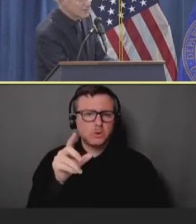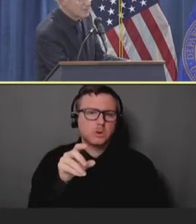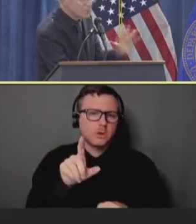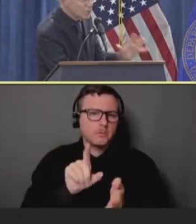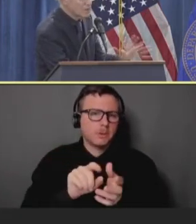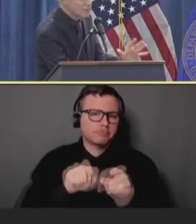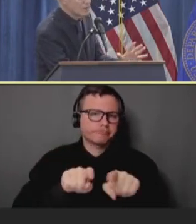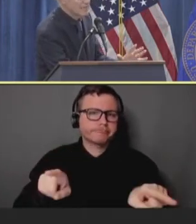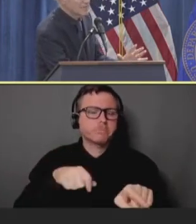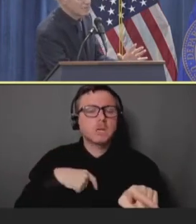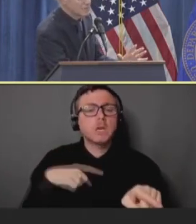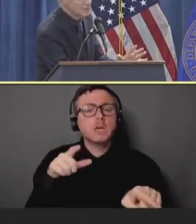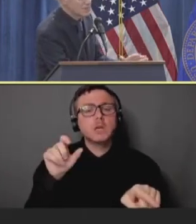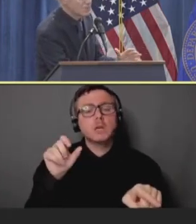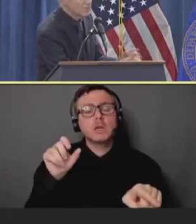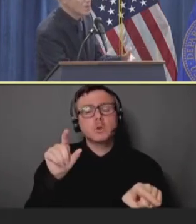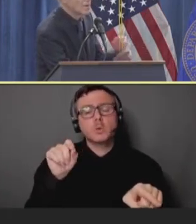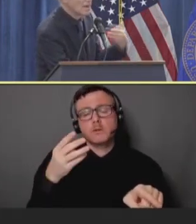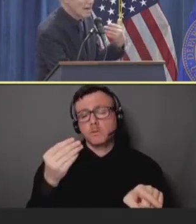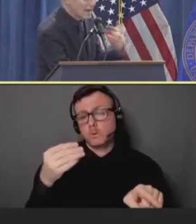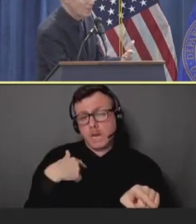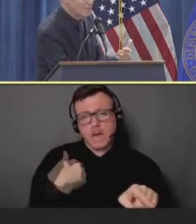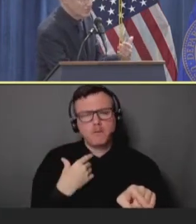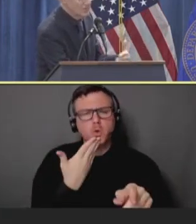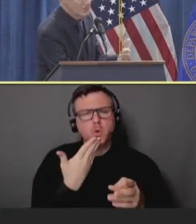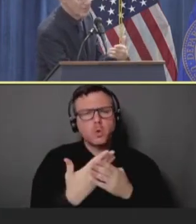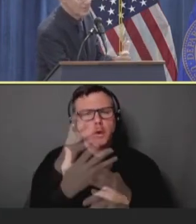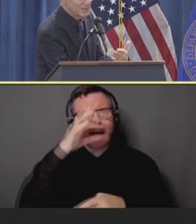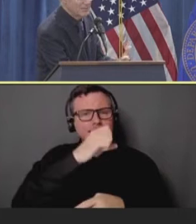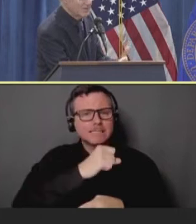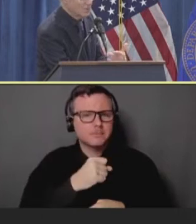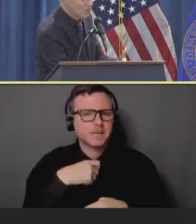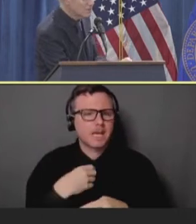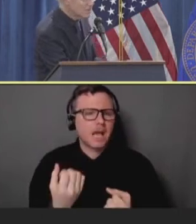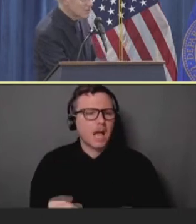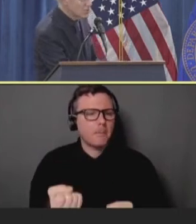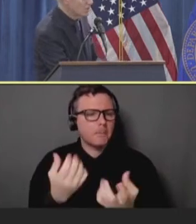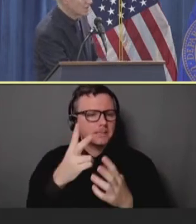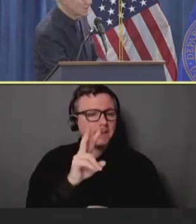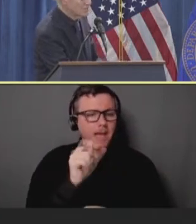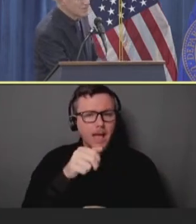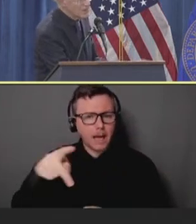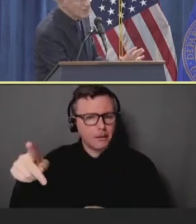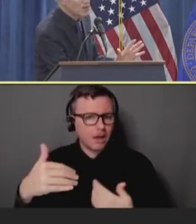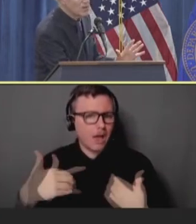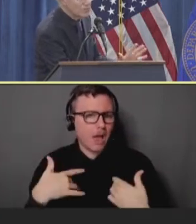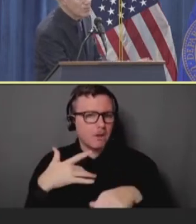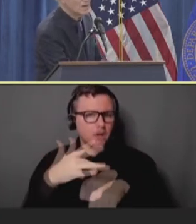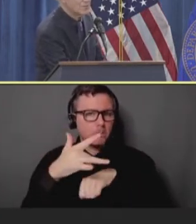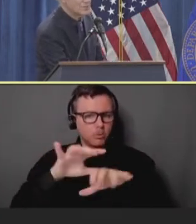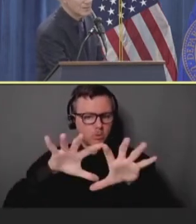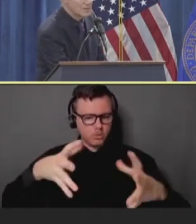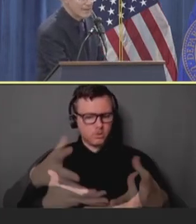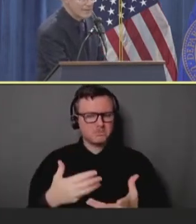really good estimates for how much VAPP there was in the world, and it was around 400 cases